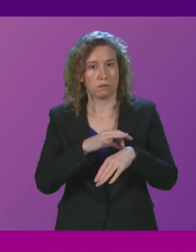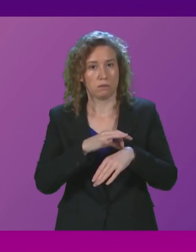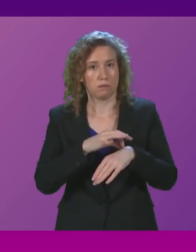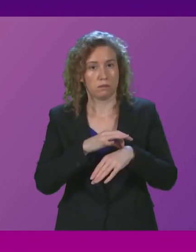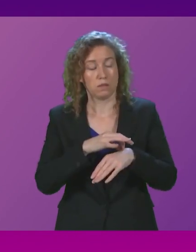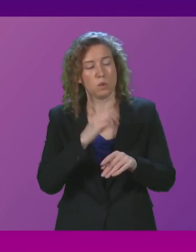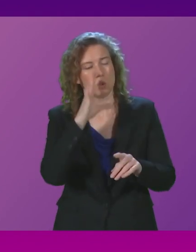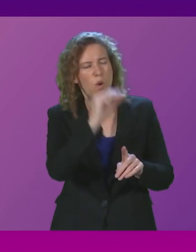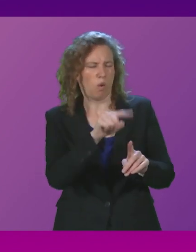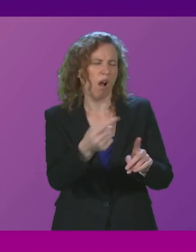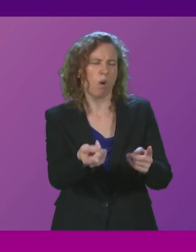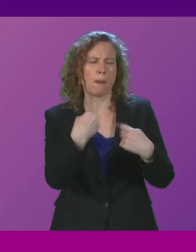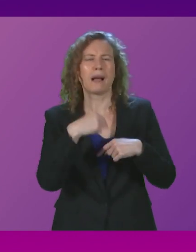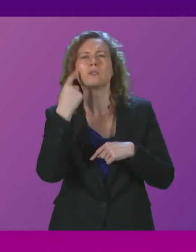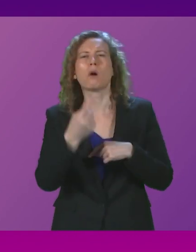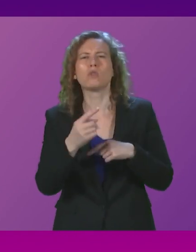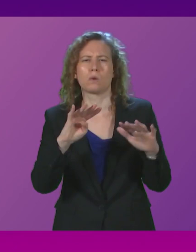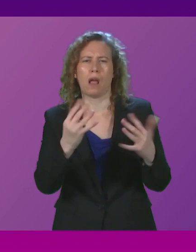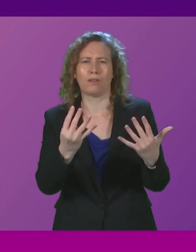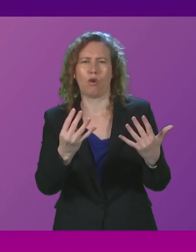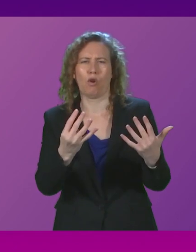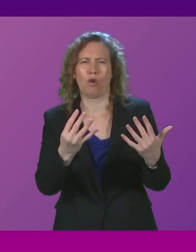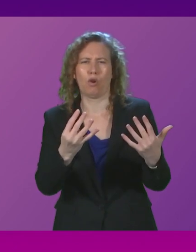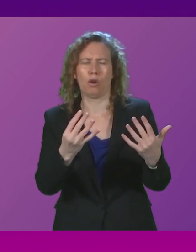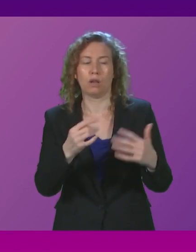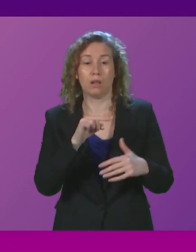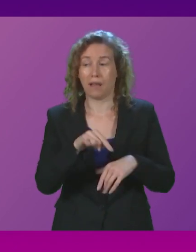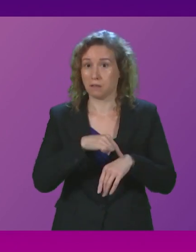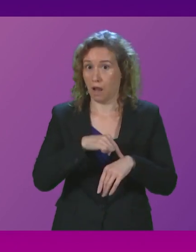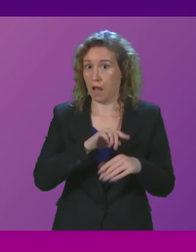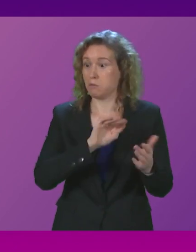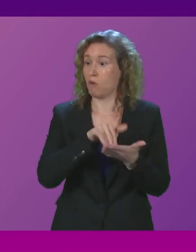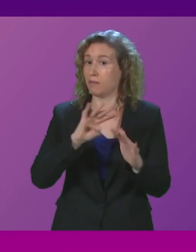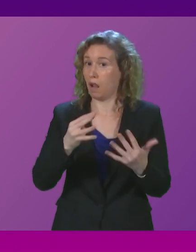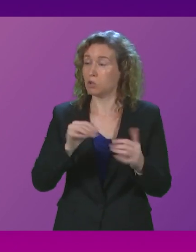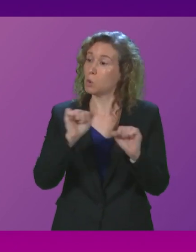She was told to come back the next day at 9 am. This time, she waited a further six hours.